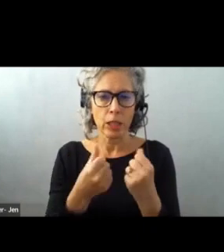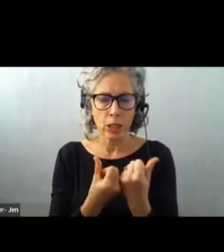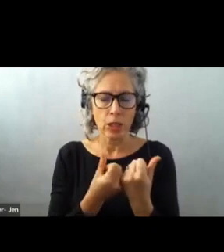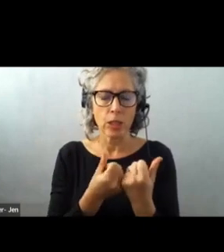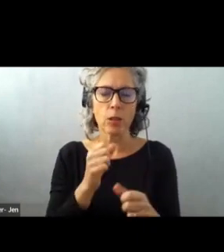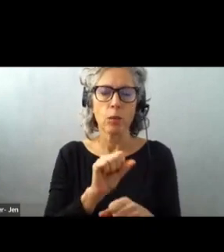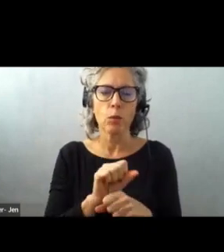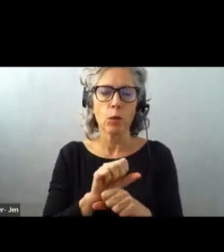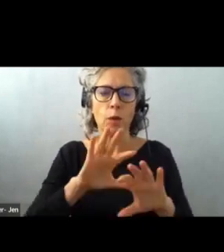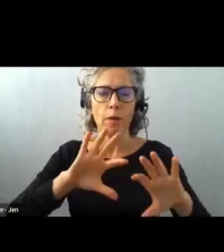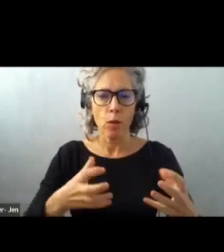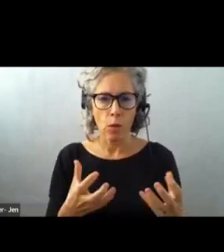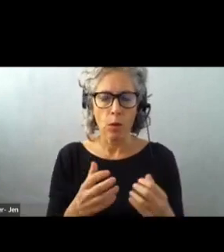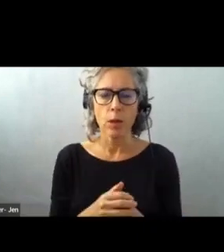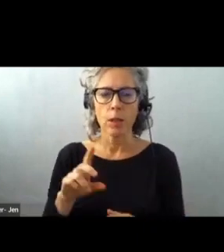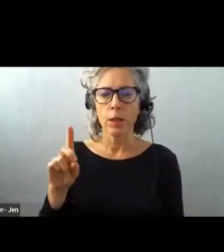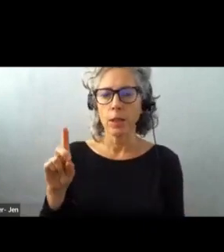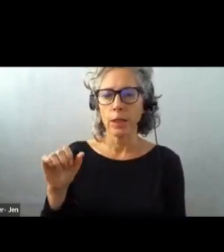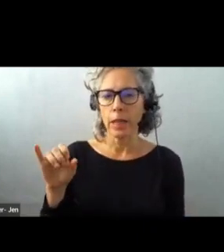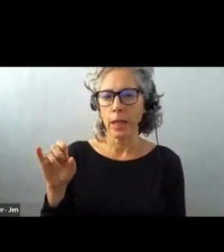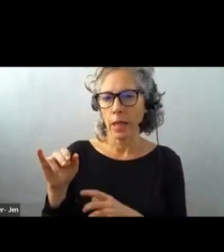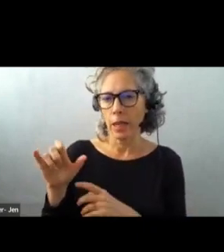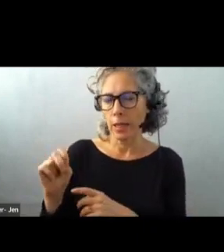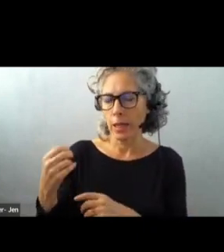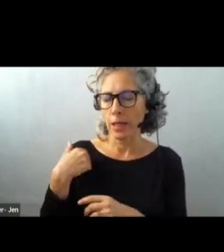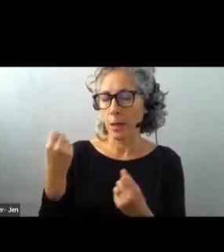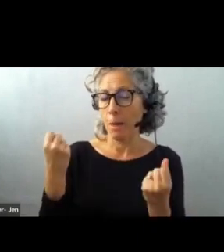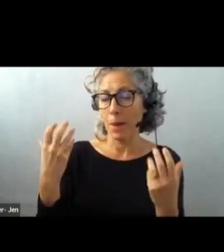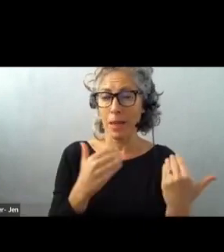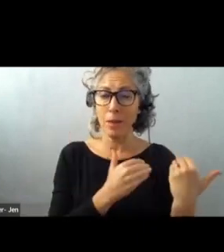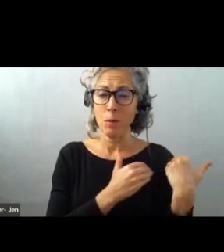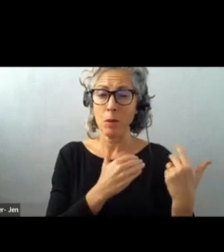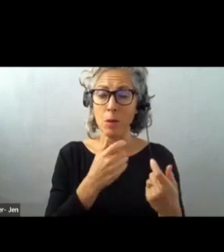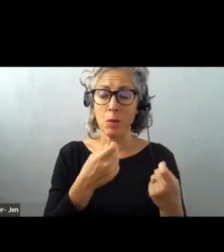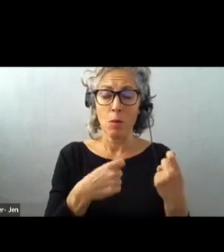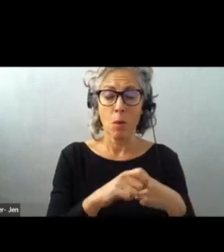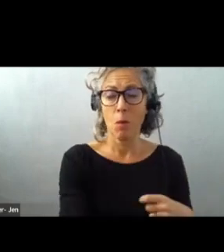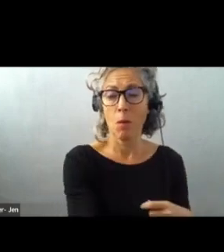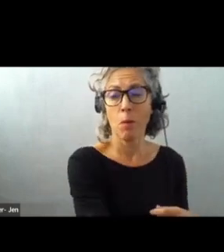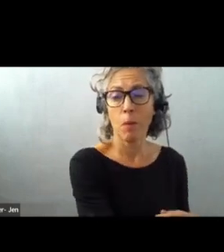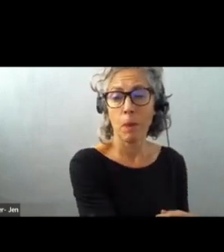Committee, Dan Mullen wears many many hats and is proud to wear every one every one of them she